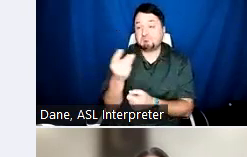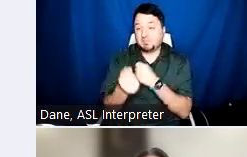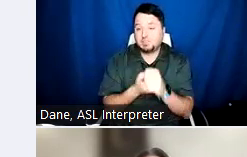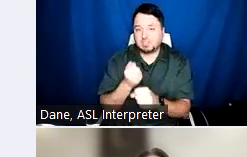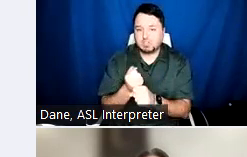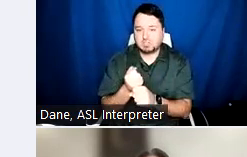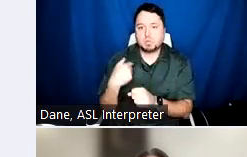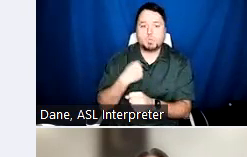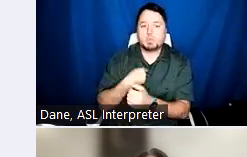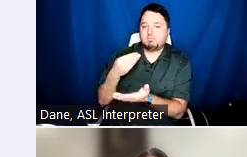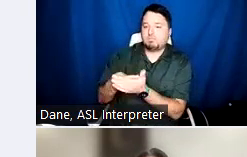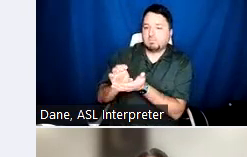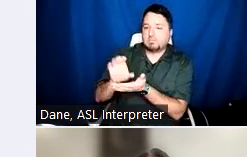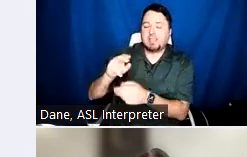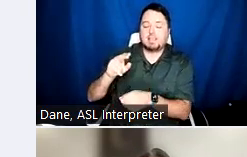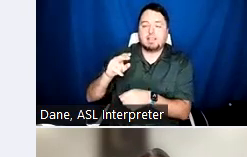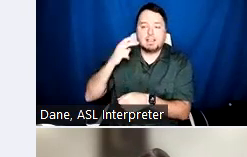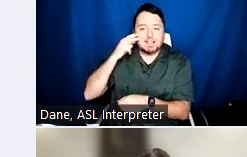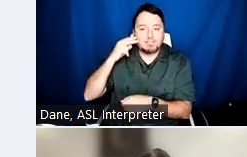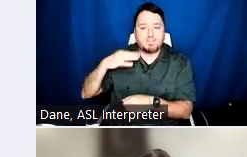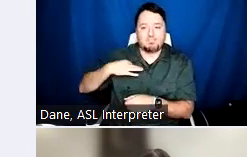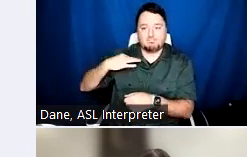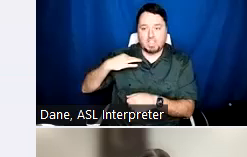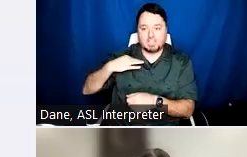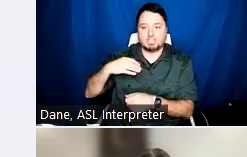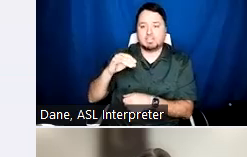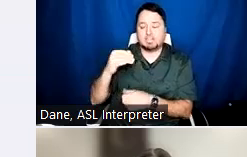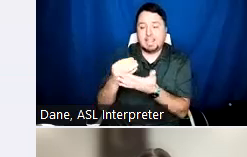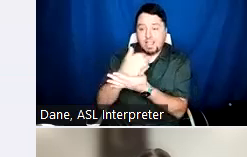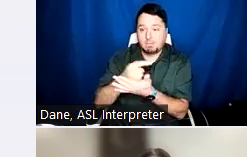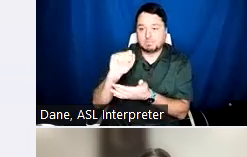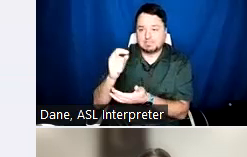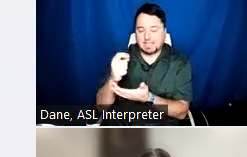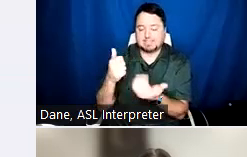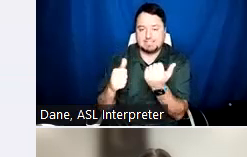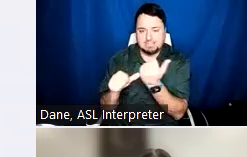funding native volunteer income tax assistance sites. These are really an important piece of